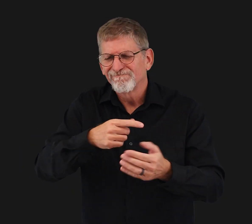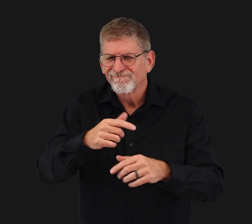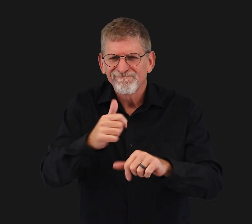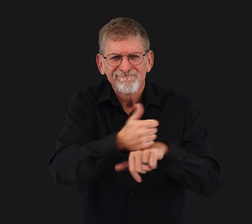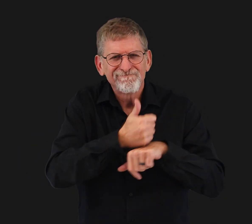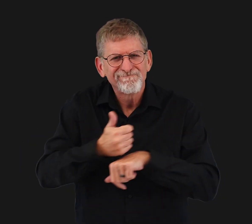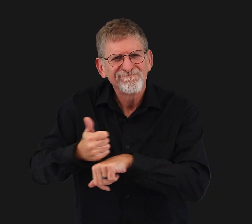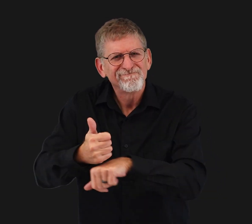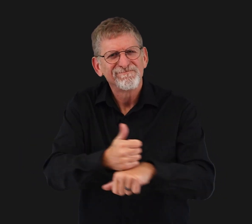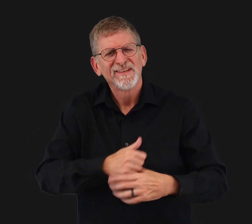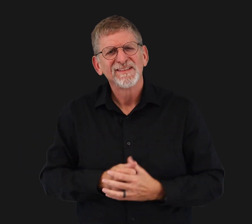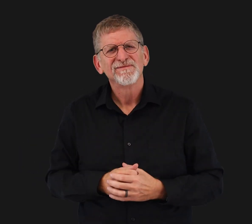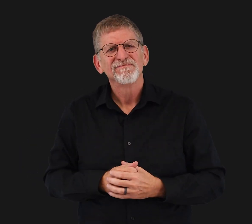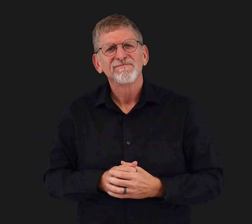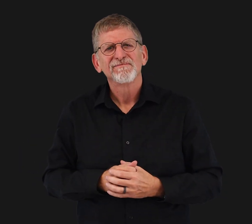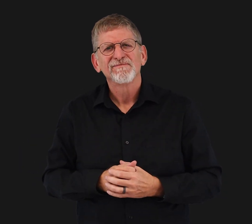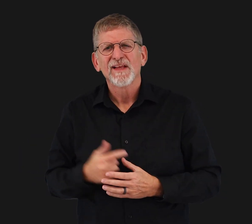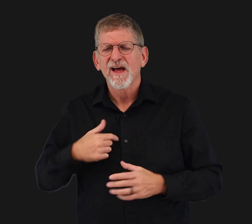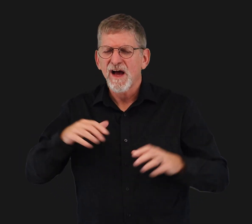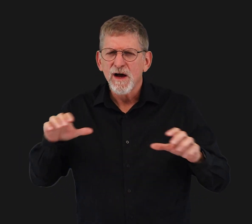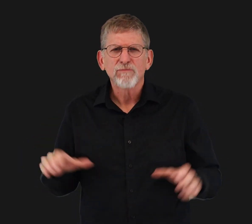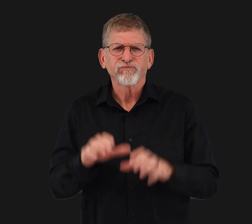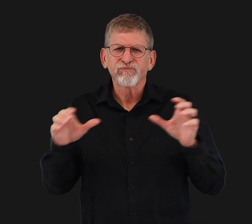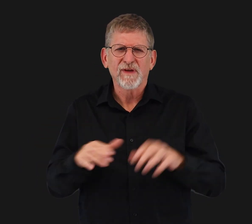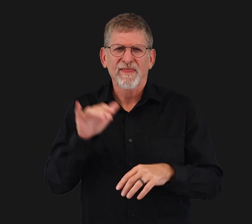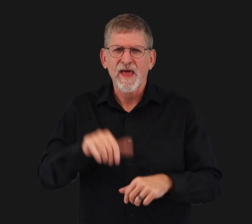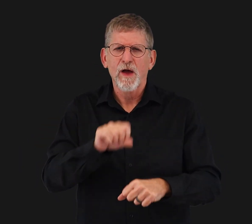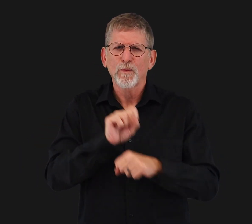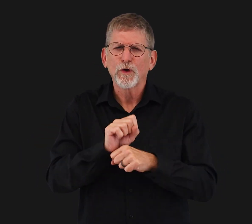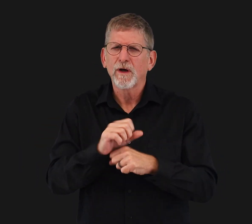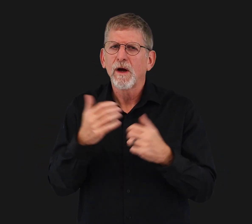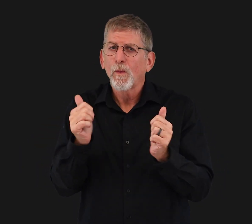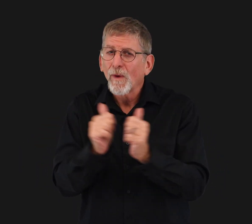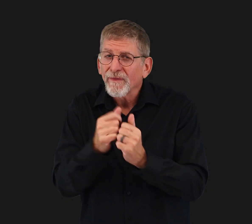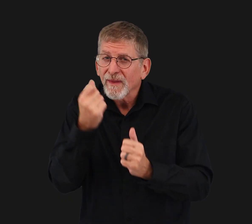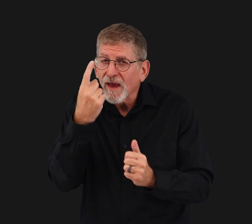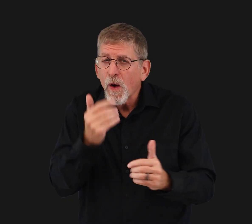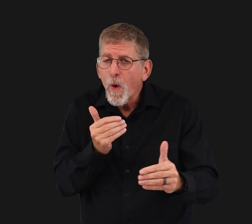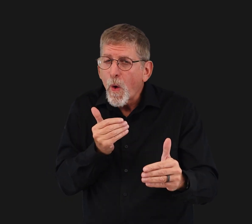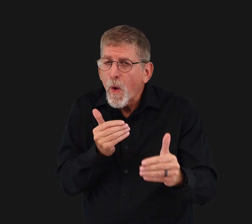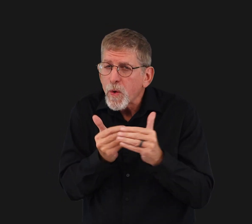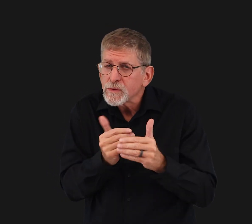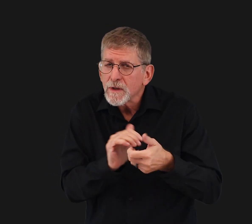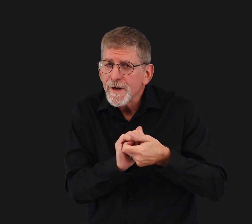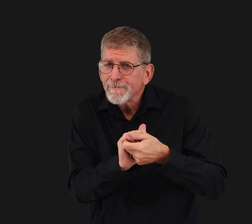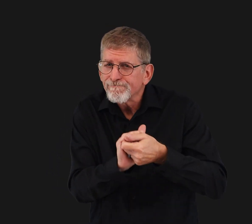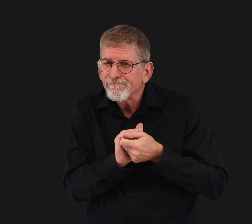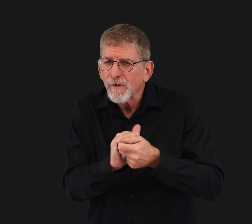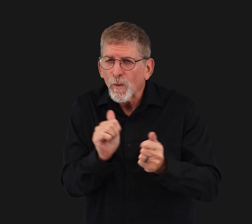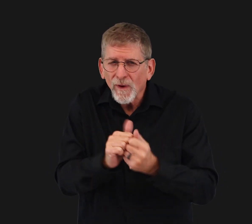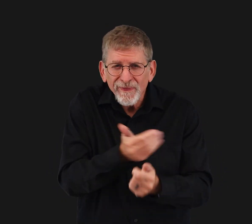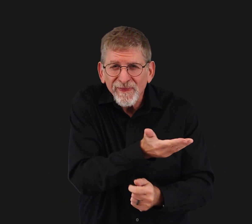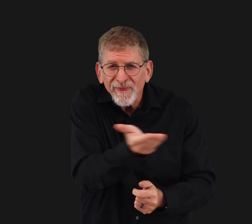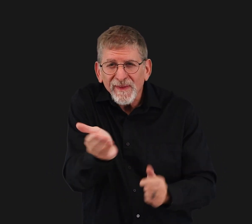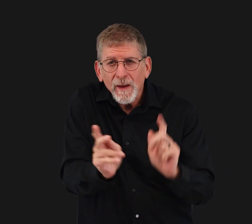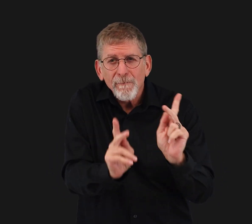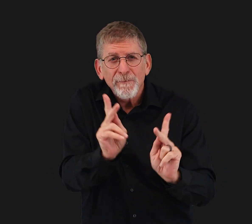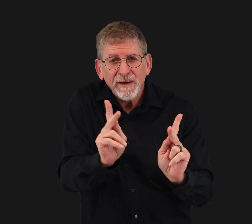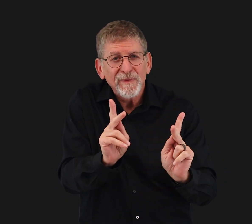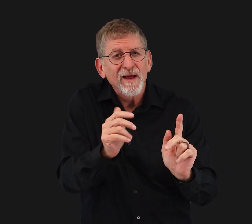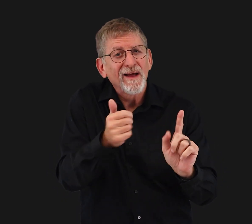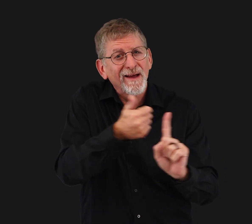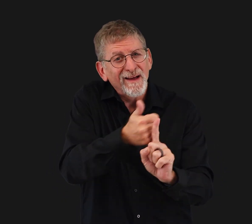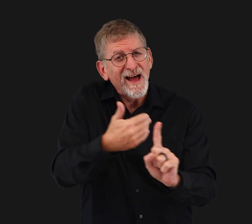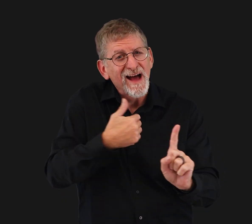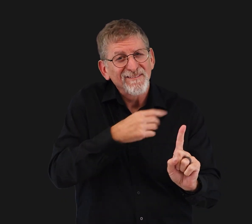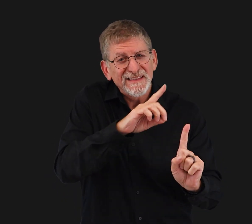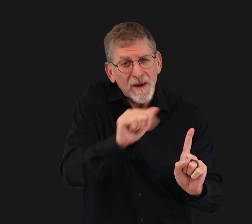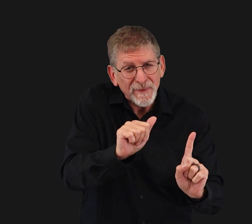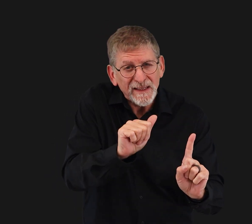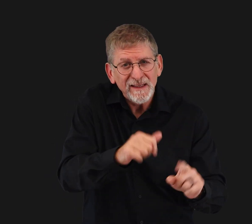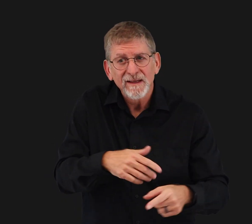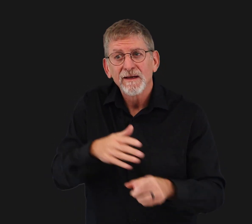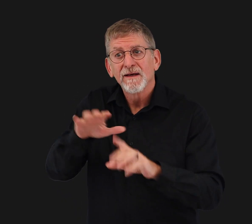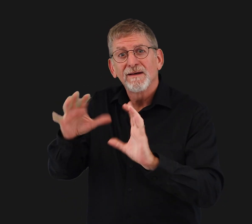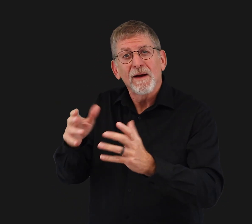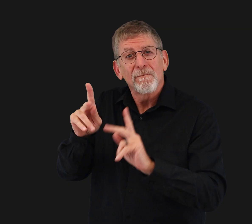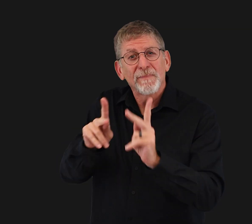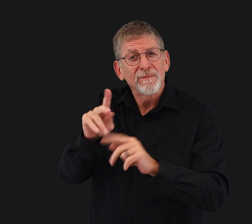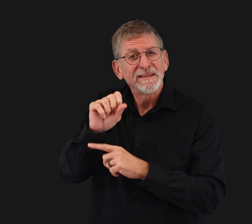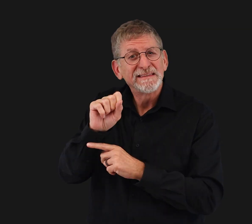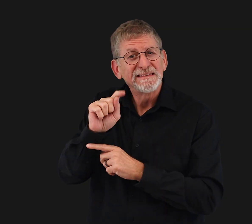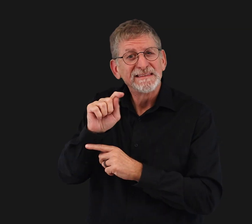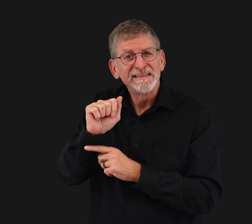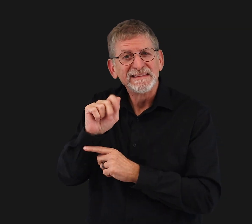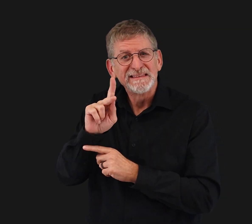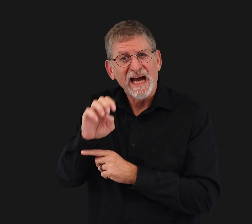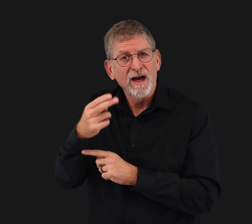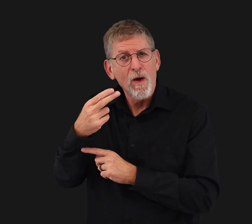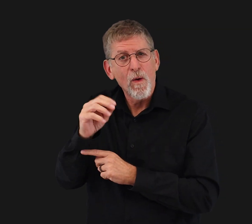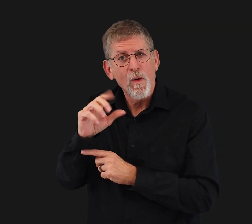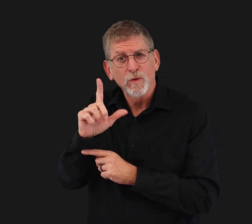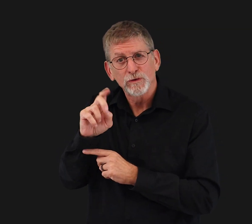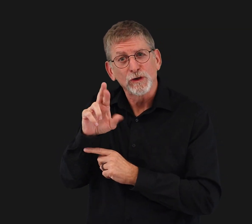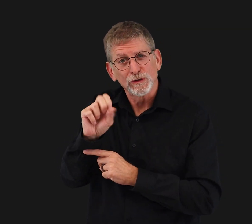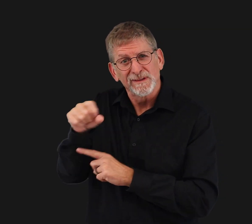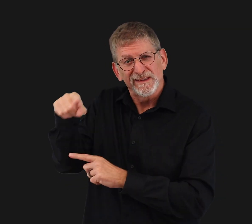We have been carrying out this work in close collaboration with people with disabilities, stakeholders,